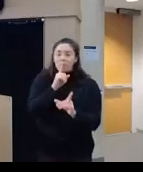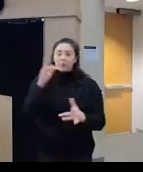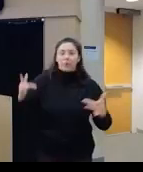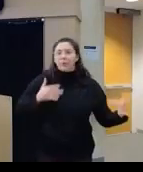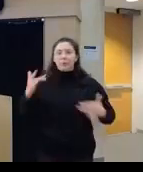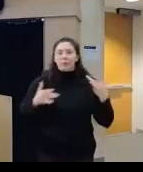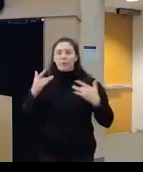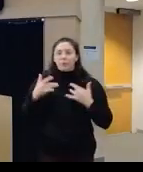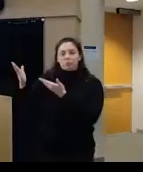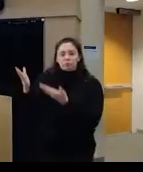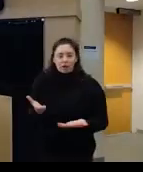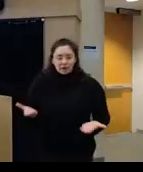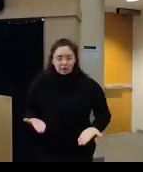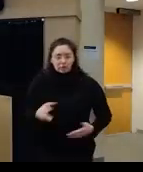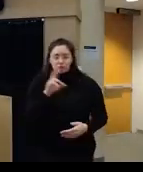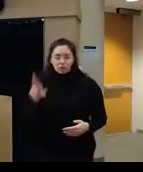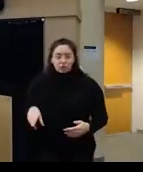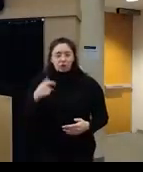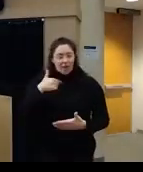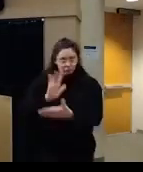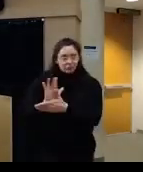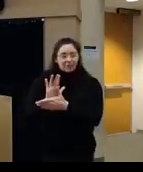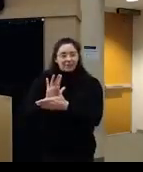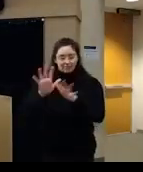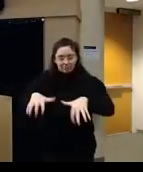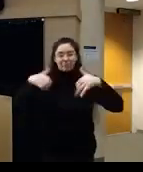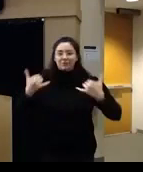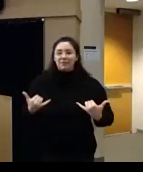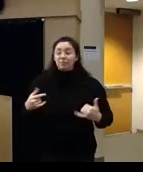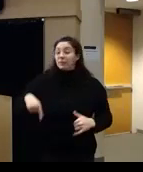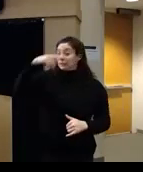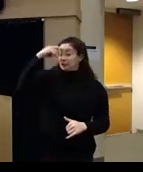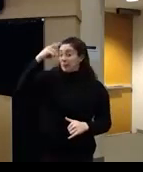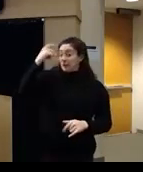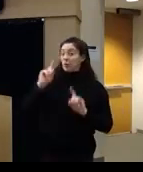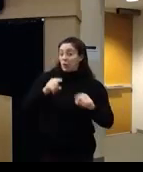about we brought here had a film screening here and so this summer when I went to the convention